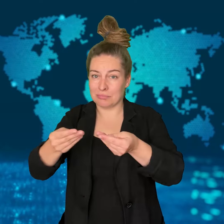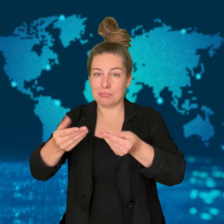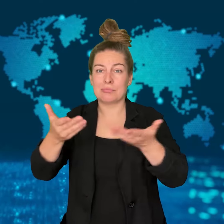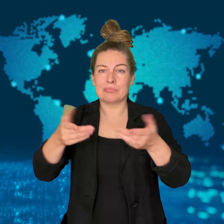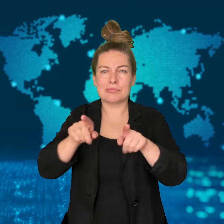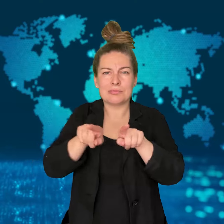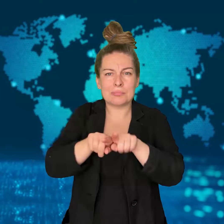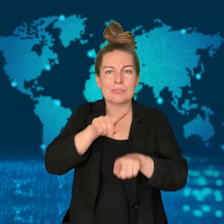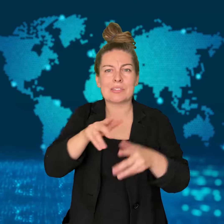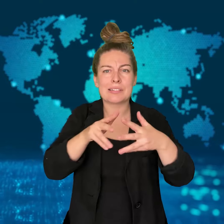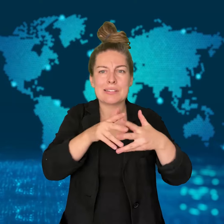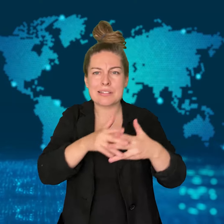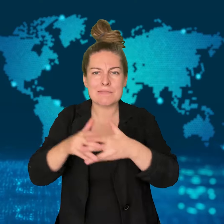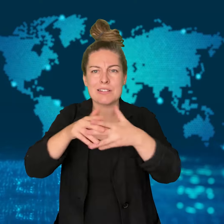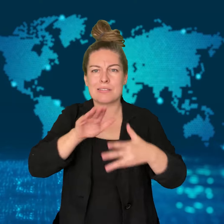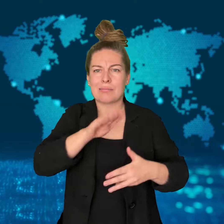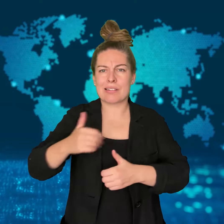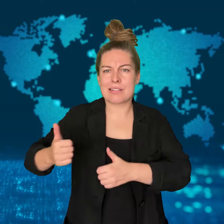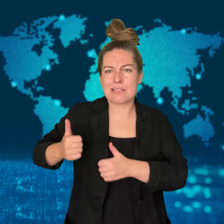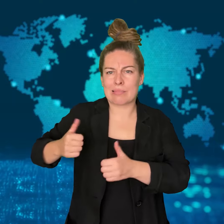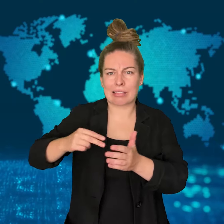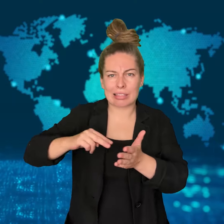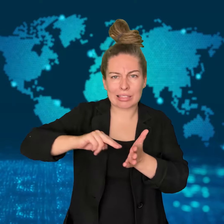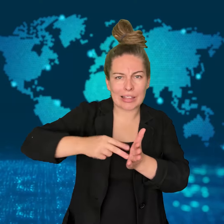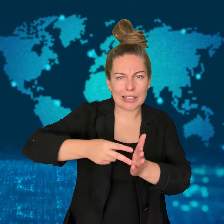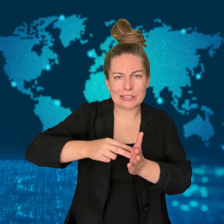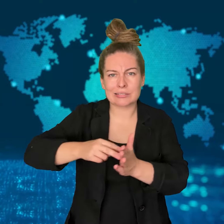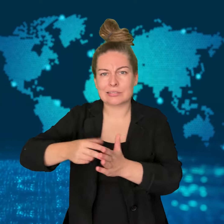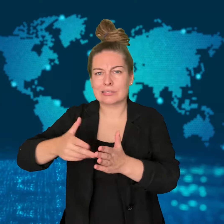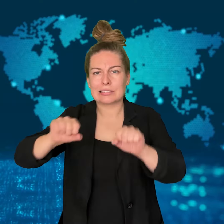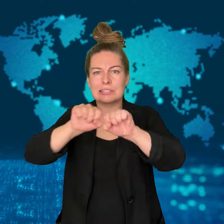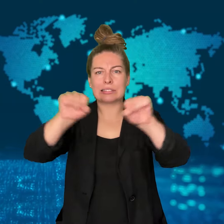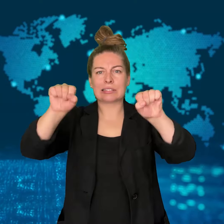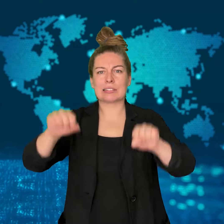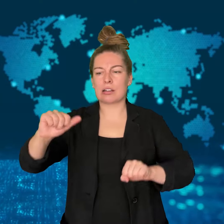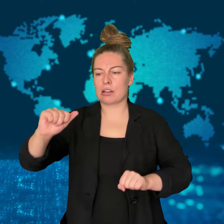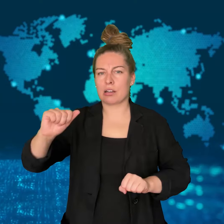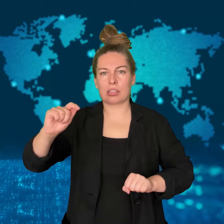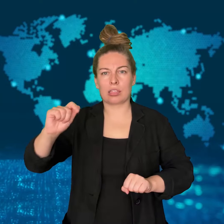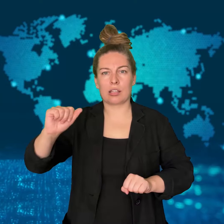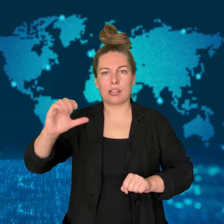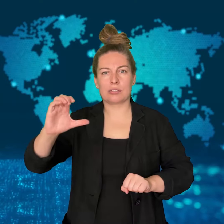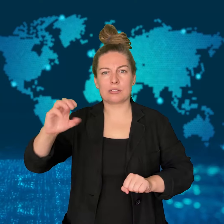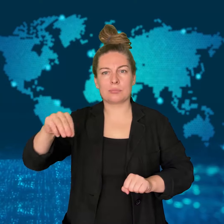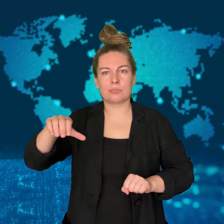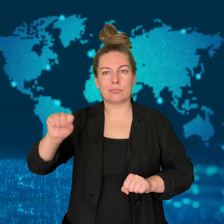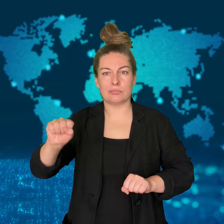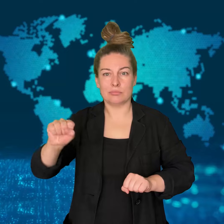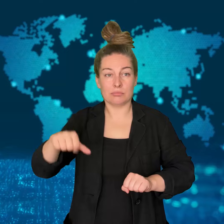enable the country to attack within Russia.